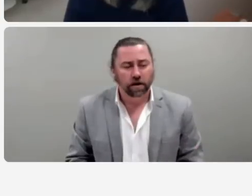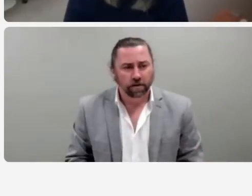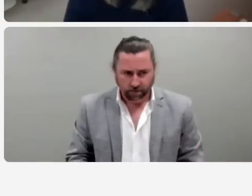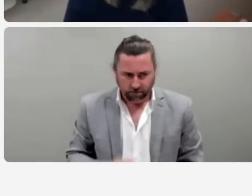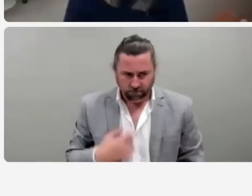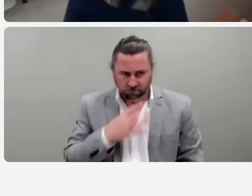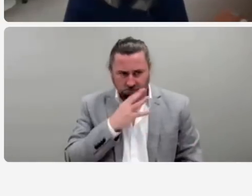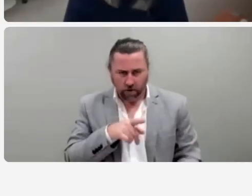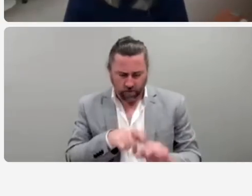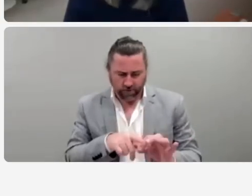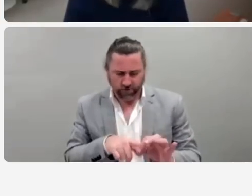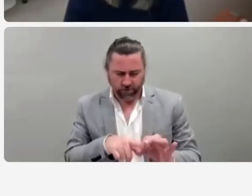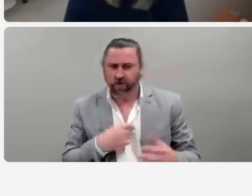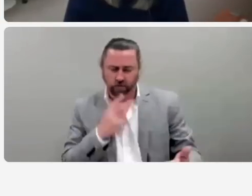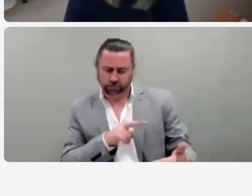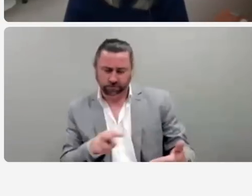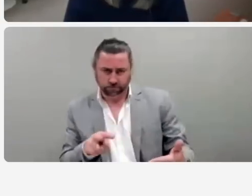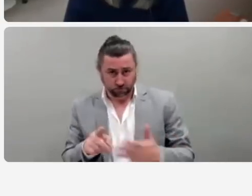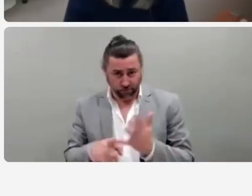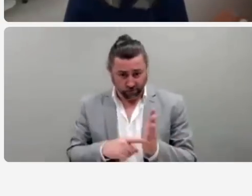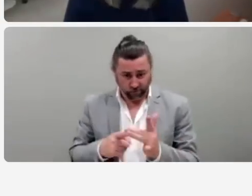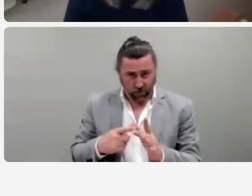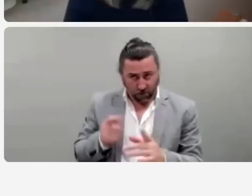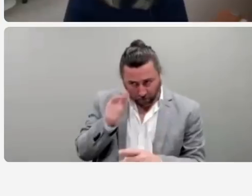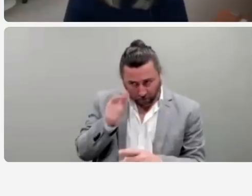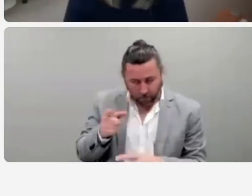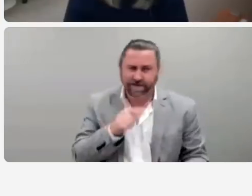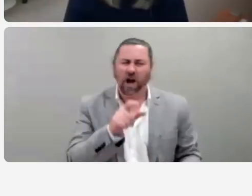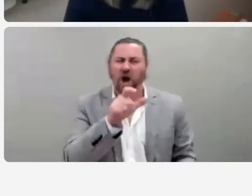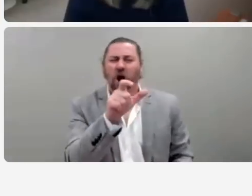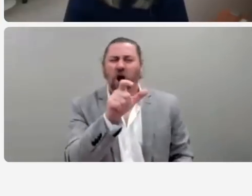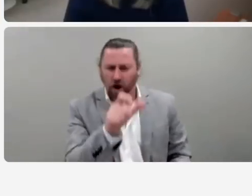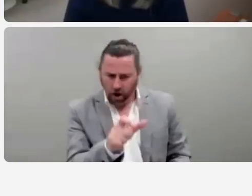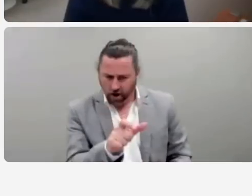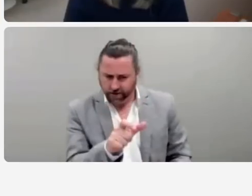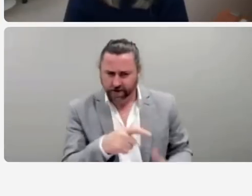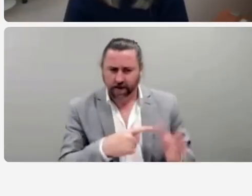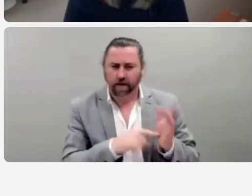Anyway we'll see if Julia does. With clients not having their existing services